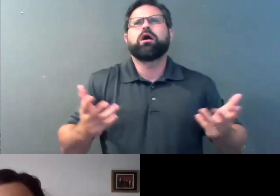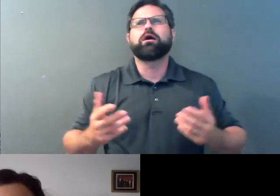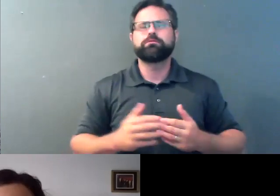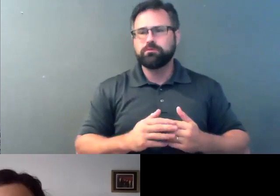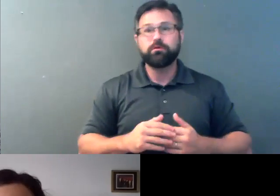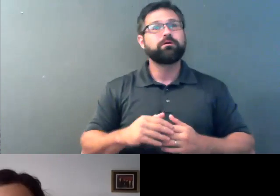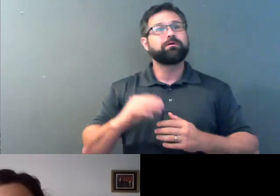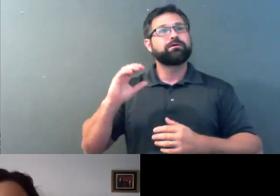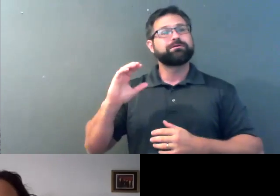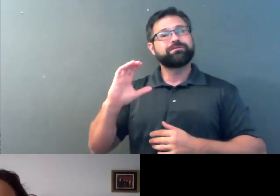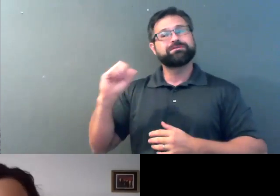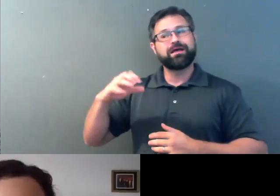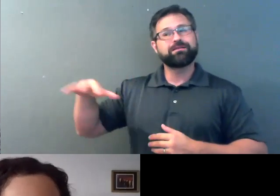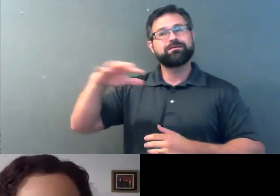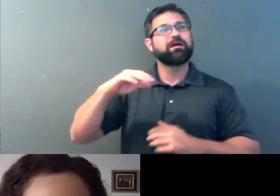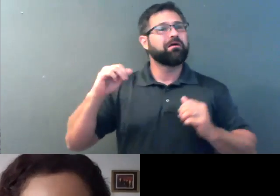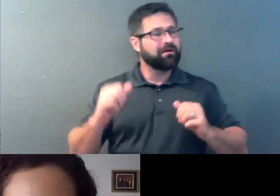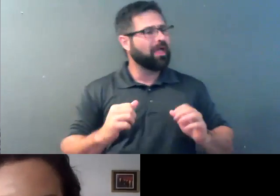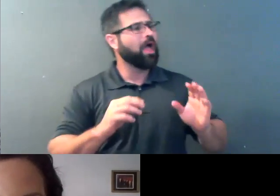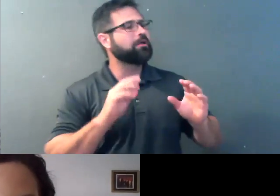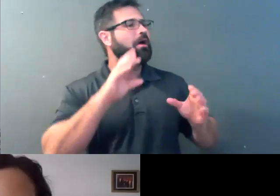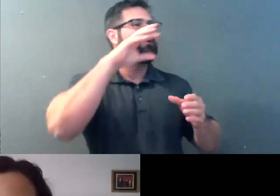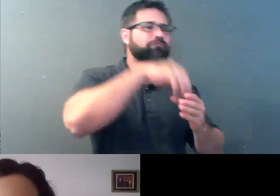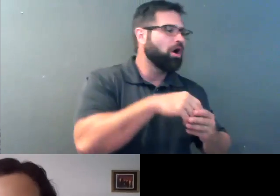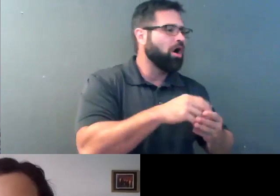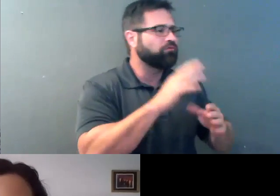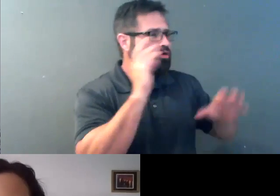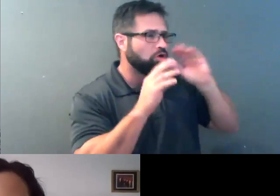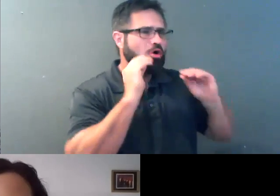go ahead please absolutely no thank you elham and thank you so much for the opportunity